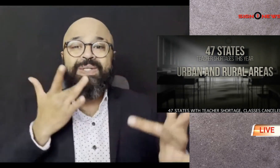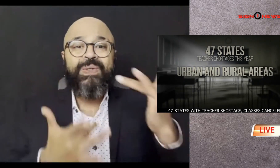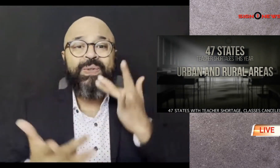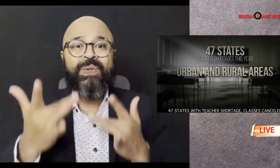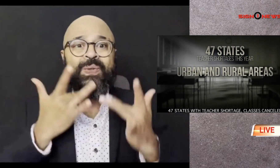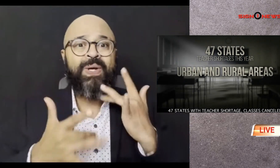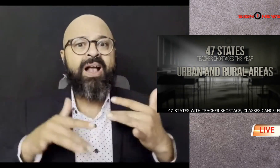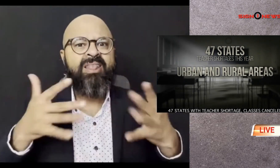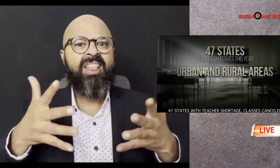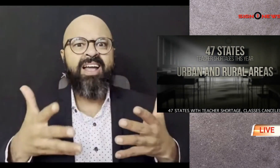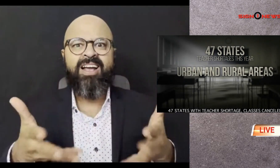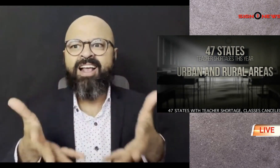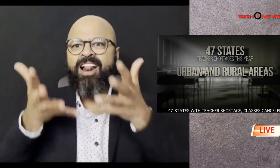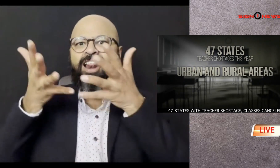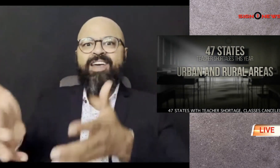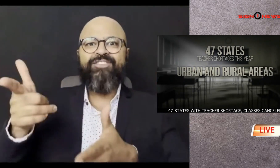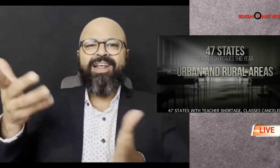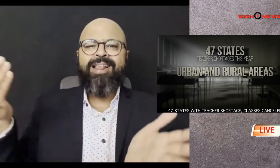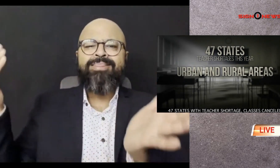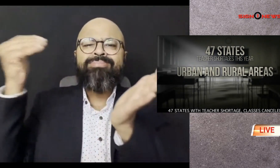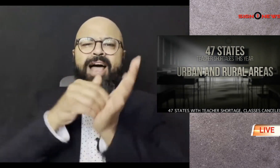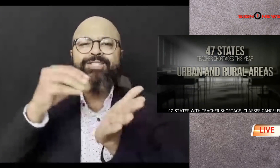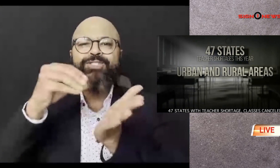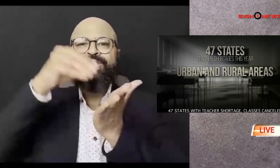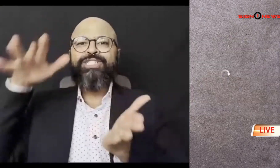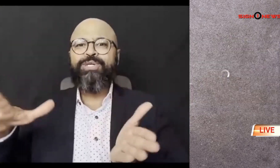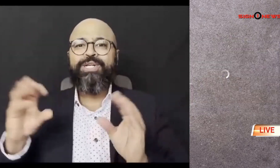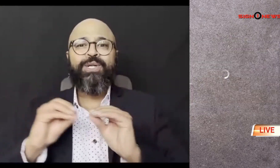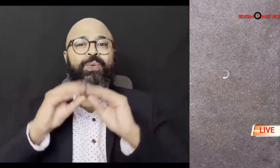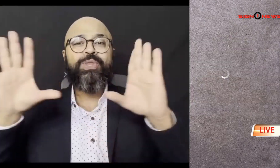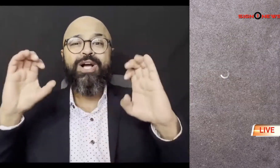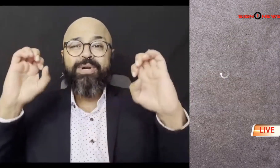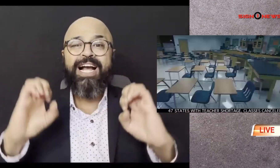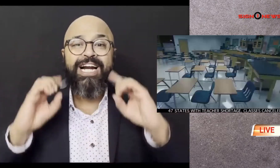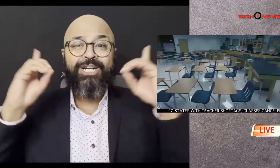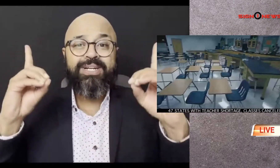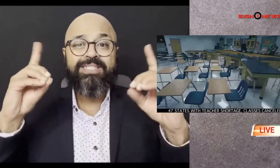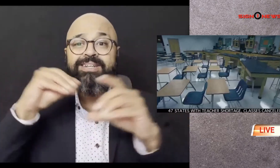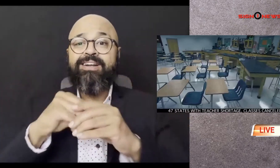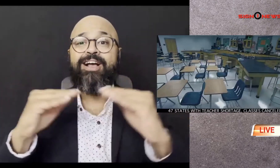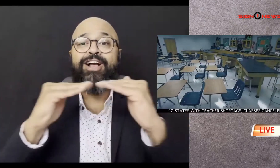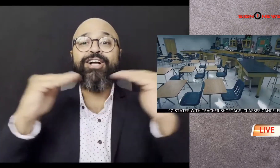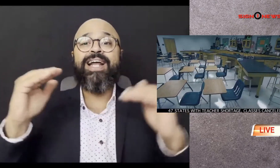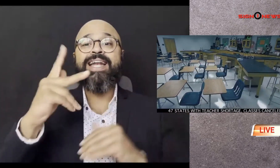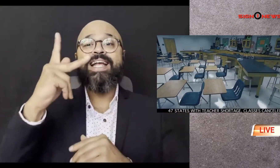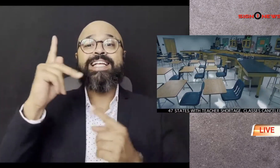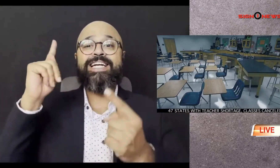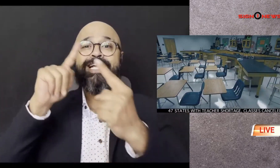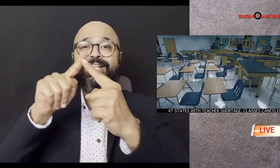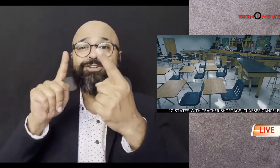The teacher shortages leaving thousands of students without Educators in grades K through 12.